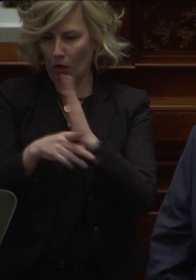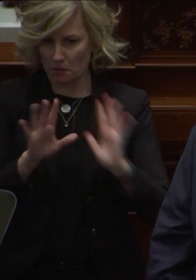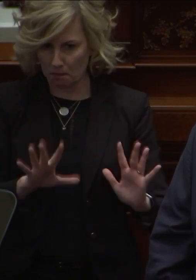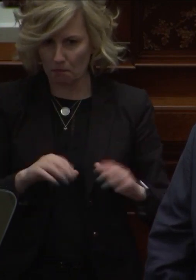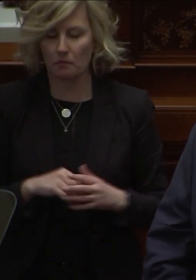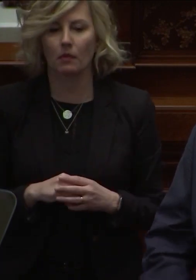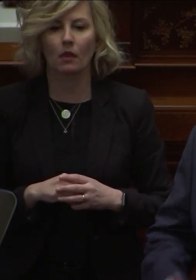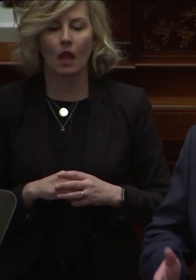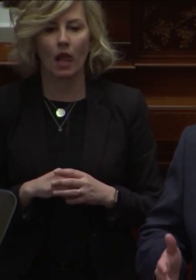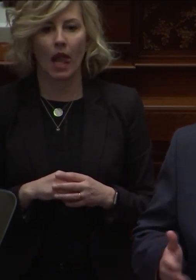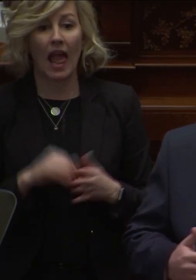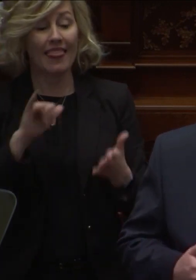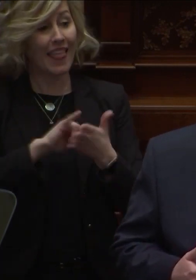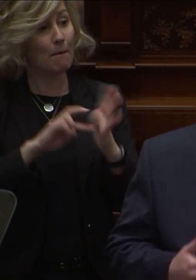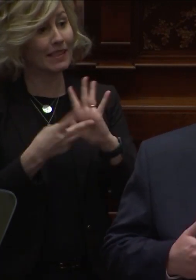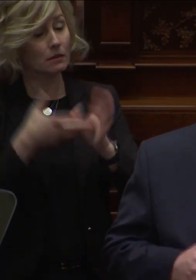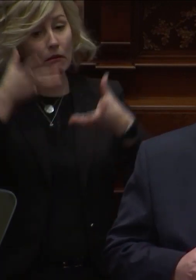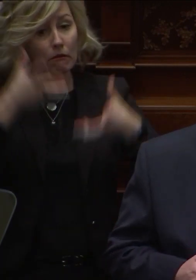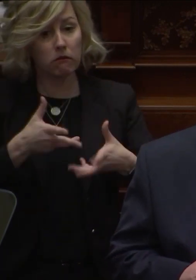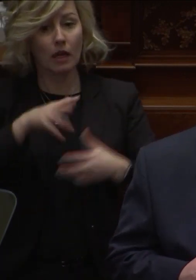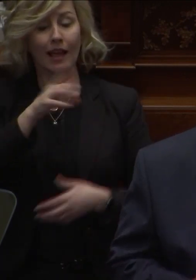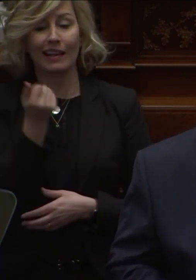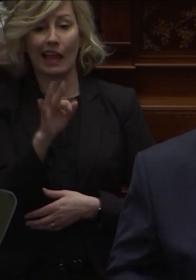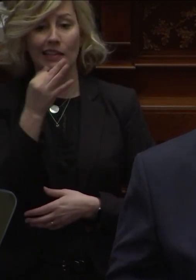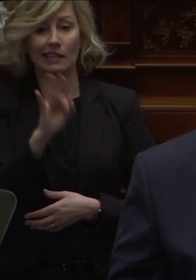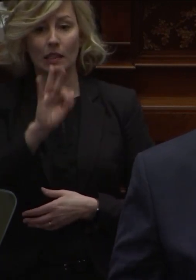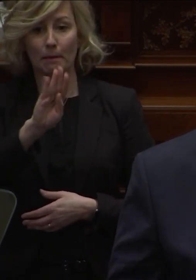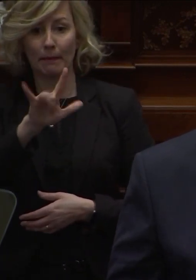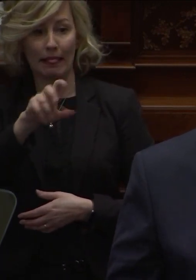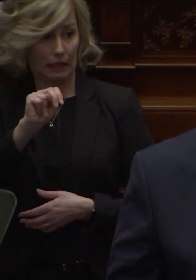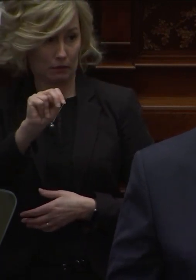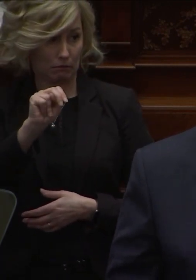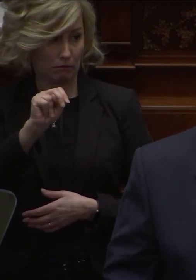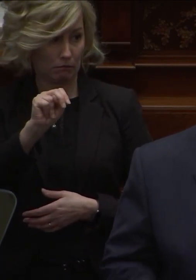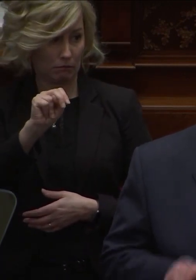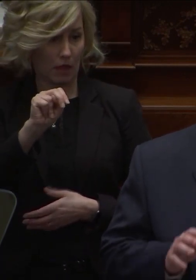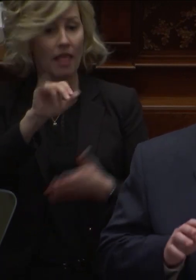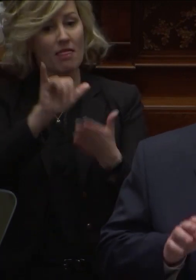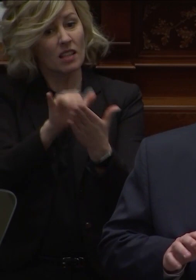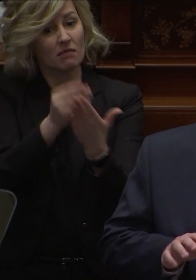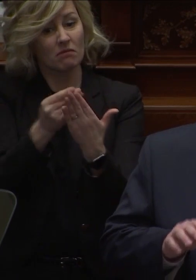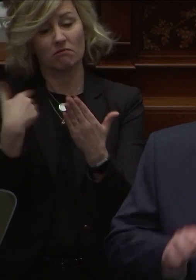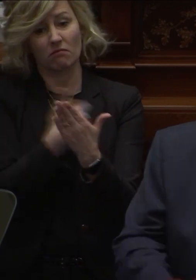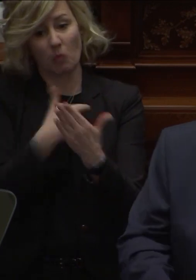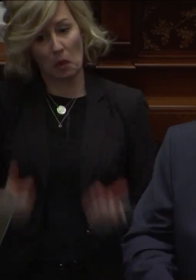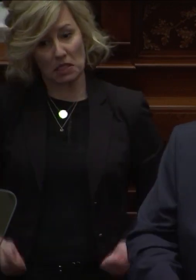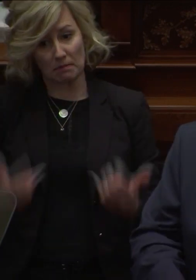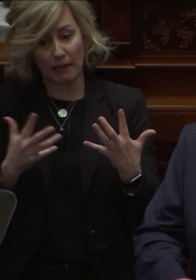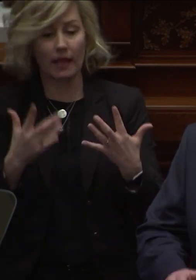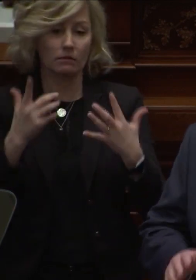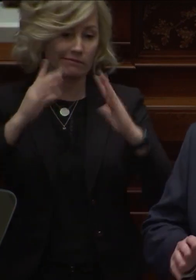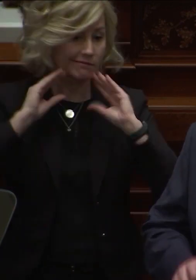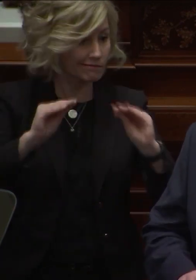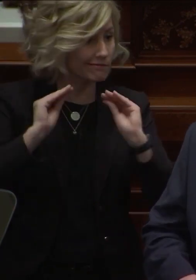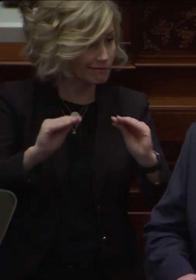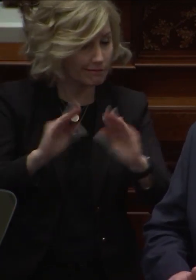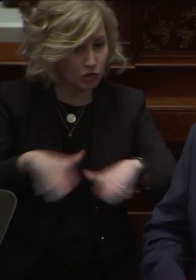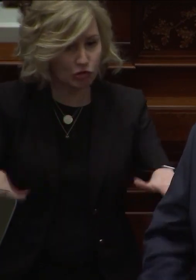OUR COURT-ORDERED OBLIGATIONS OR FEDERALLY PROTECTED PROGRAMS. THAT LEAVES APPROXIMATELY $19 BILLION. THAT'S THE MONEY THAT WE SPEND